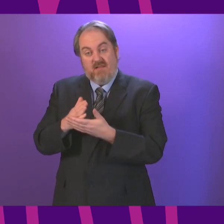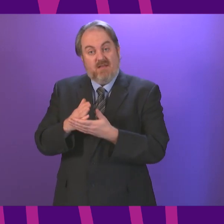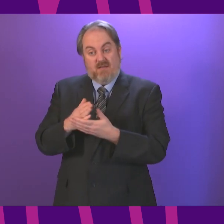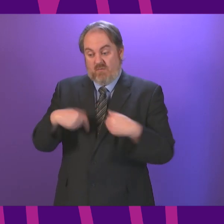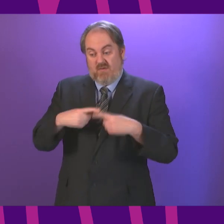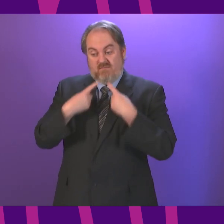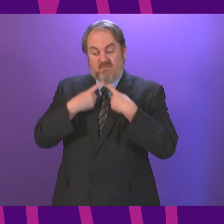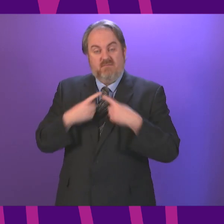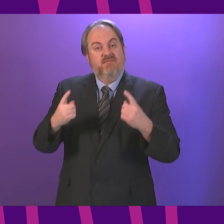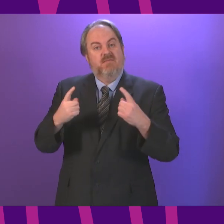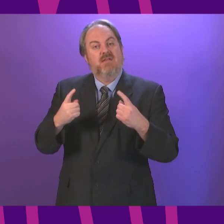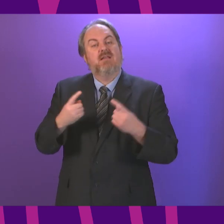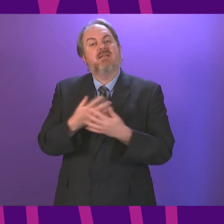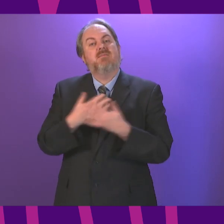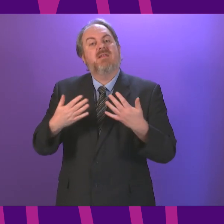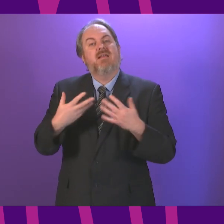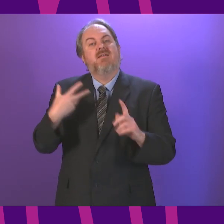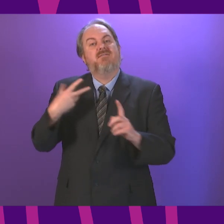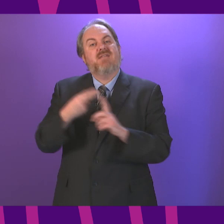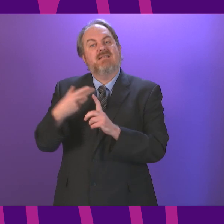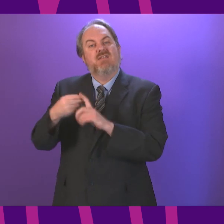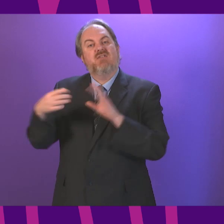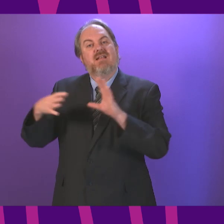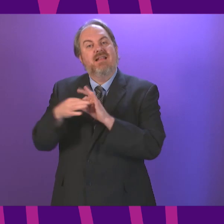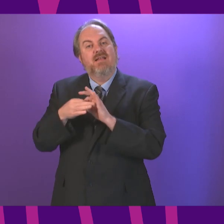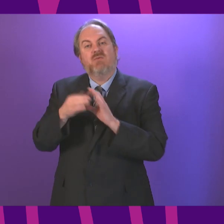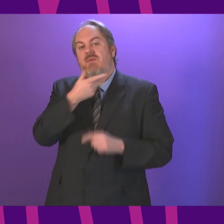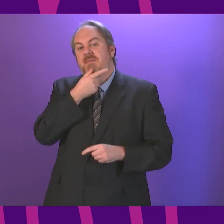time, it has also just published an analysis of vaccinations by ethnicity and deprivation level.